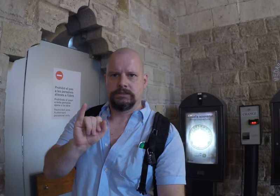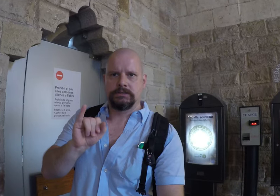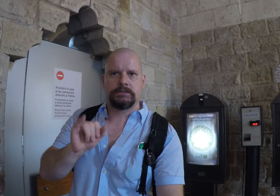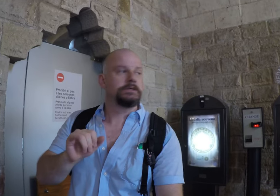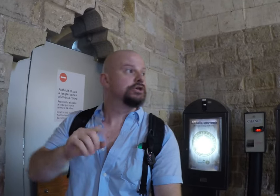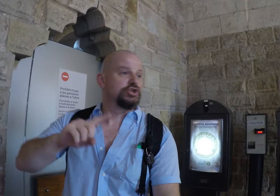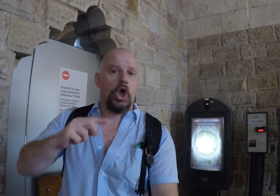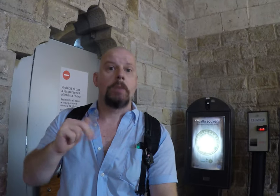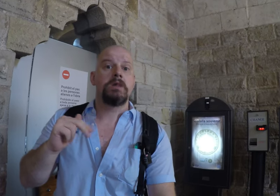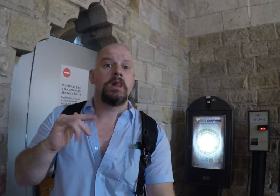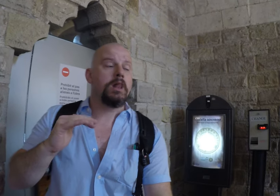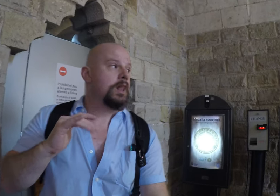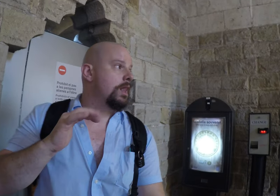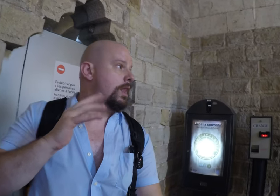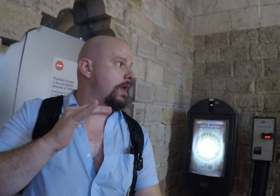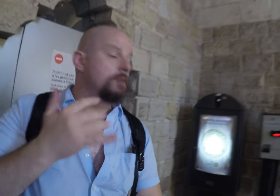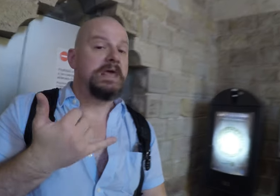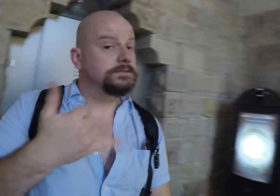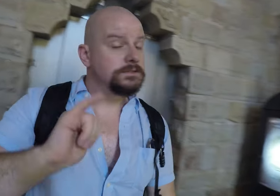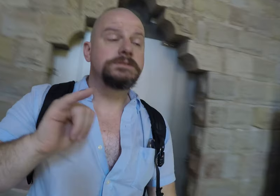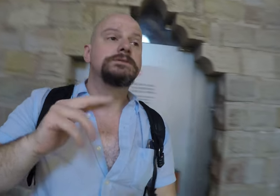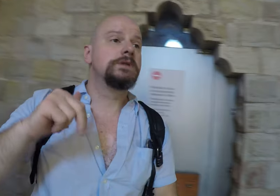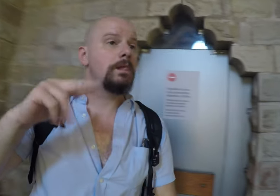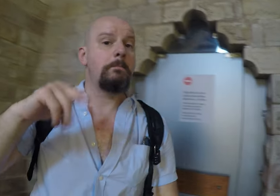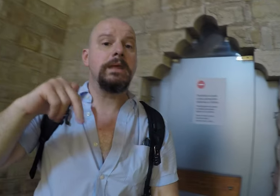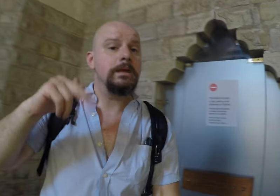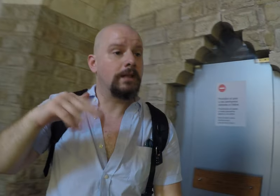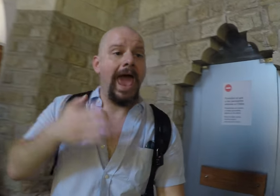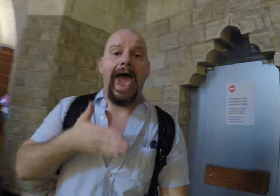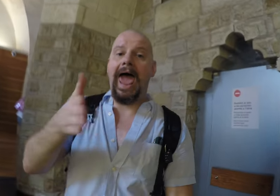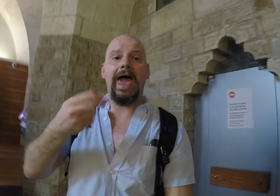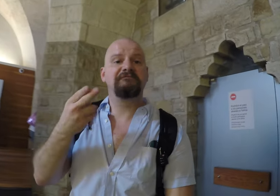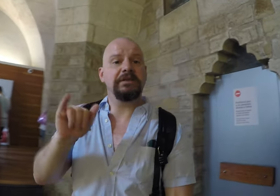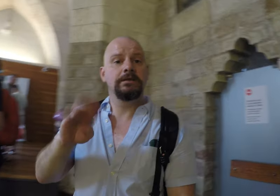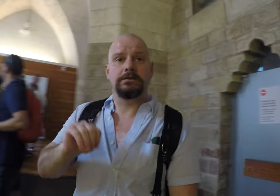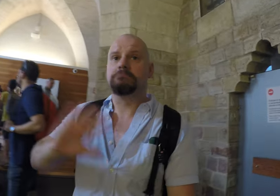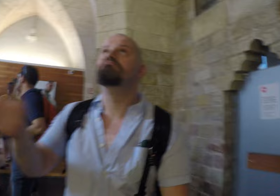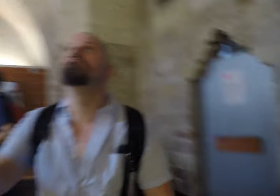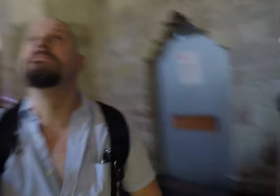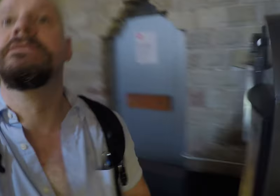They have been building and they're still building after him nevertheless.